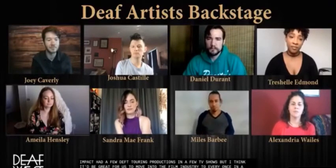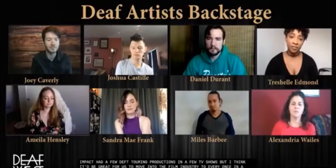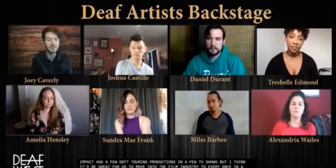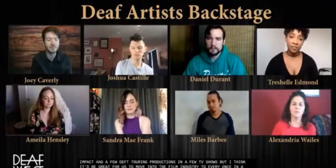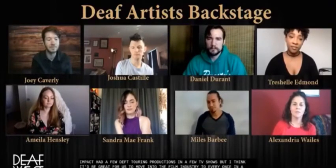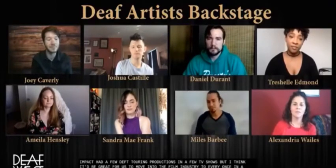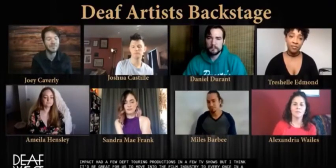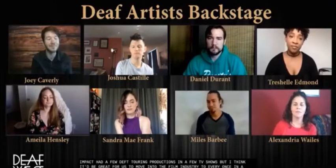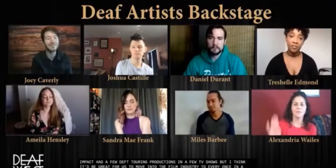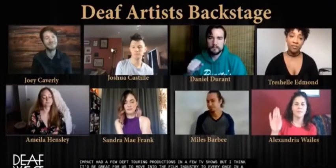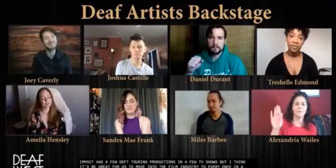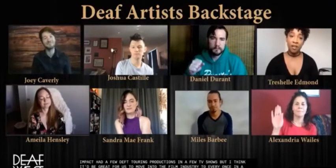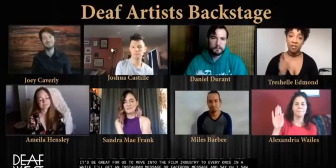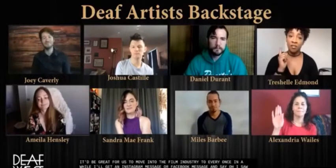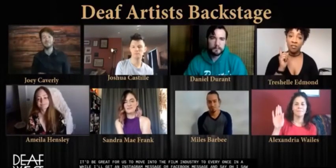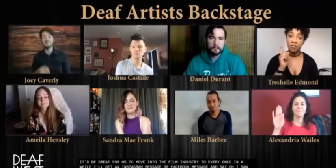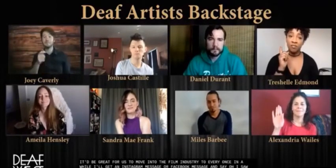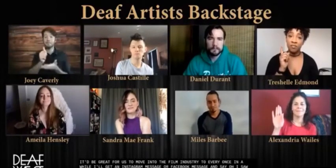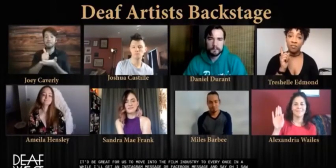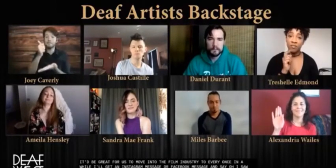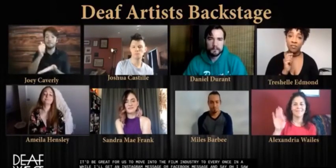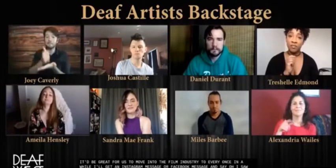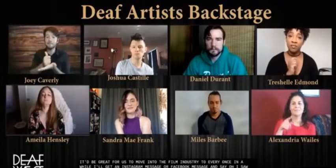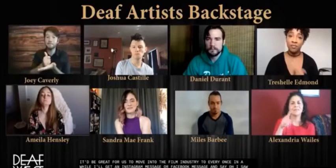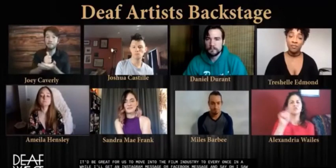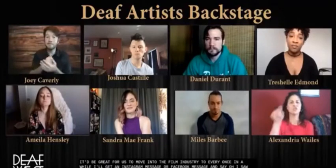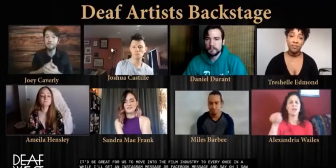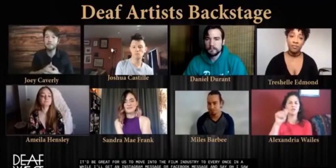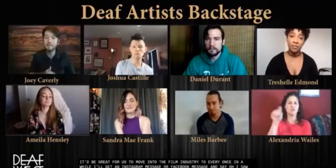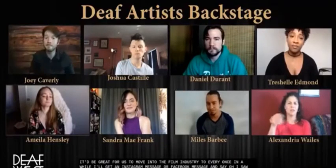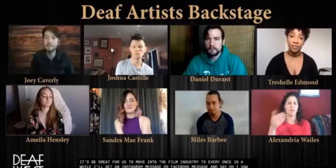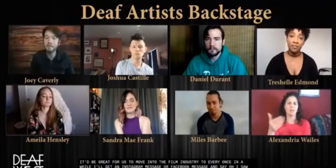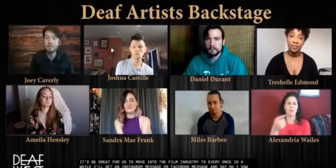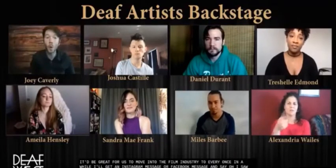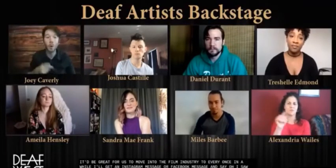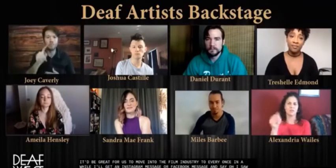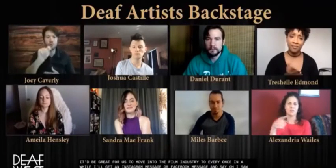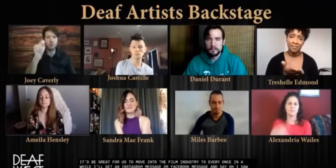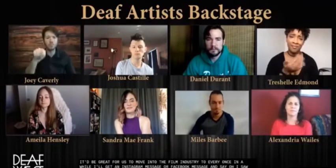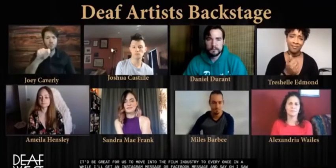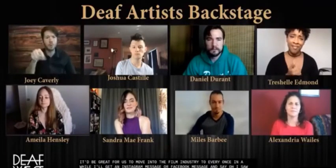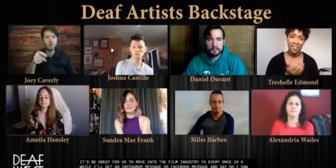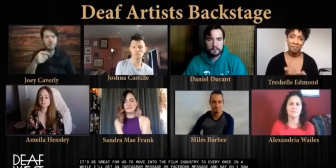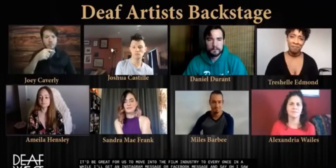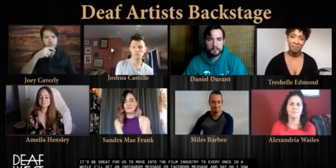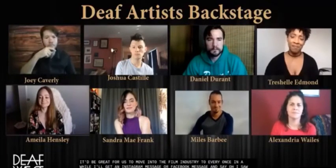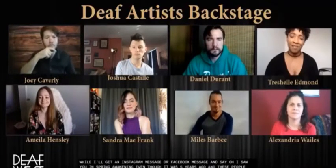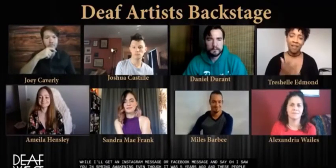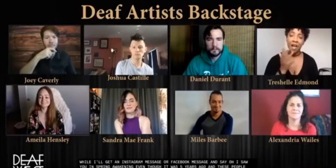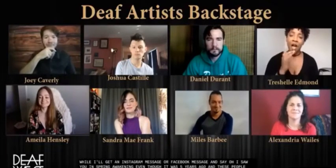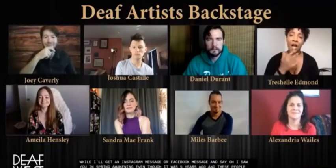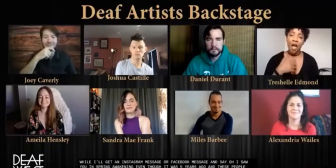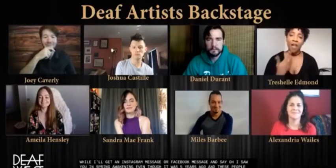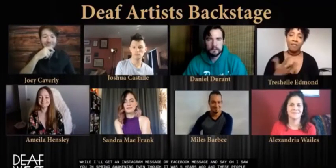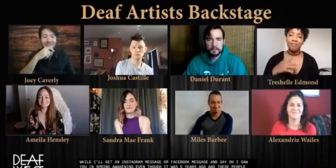Parents with Deaf children or Deaf parents with hearing children. It was a great experience to see that continue forward.